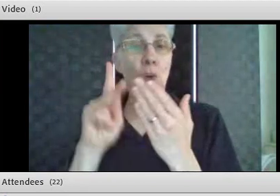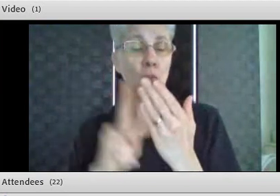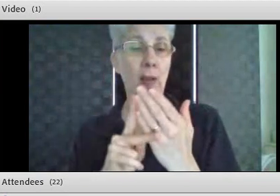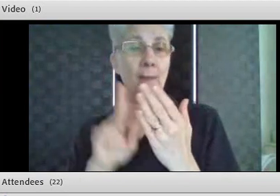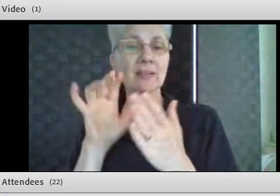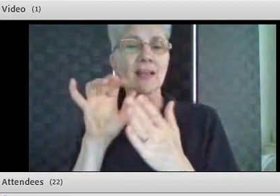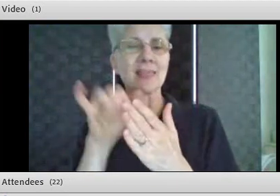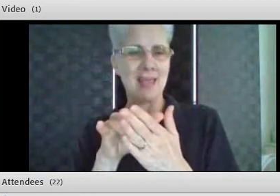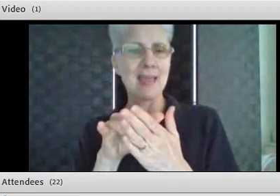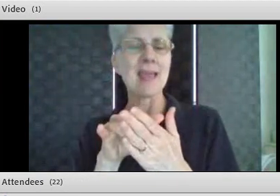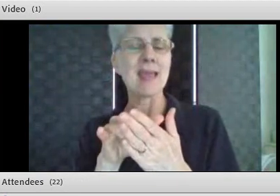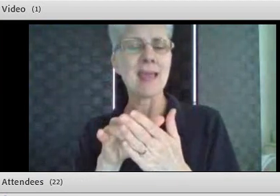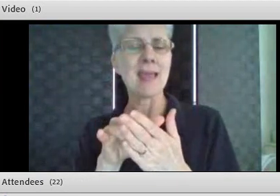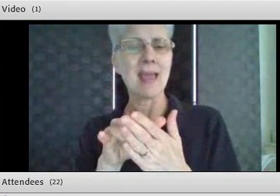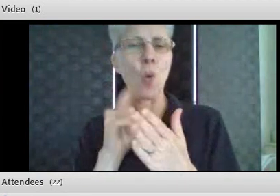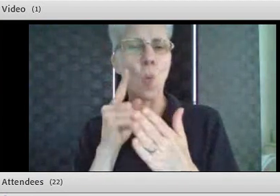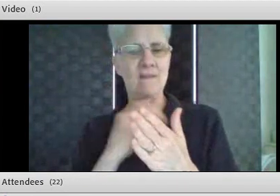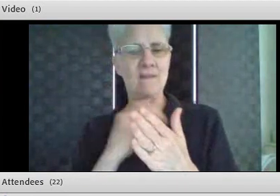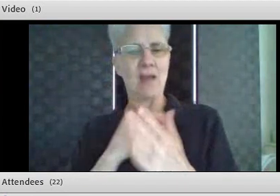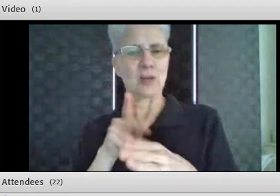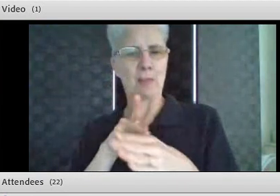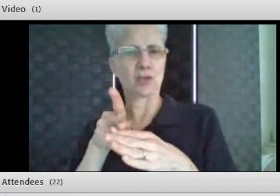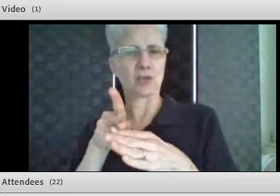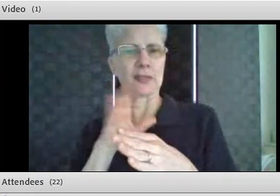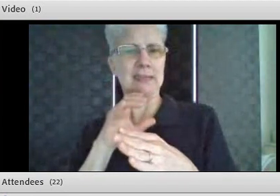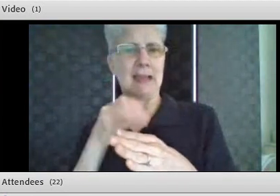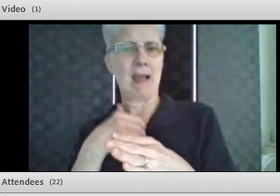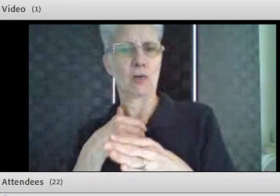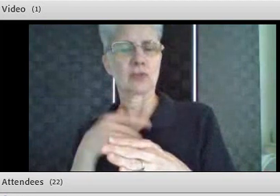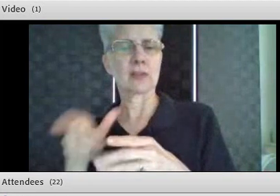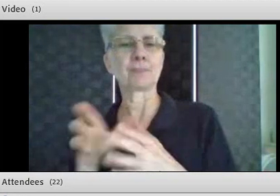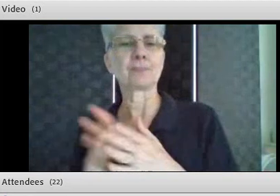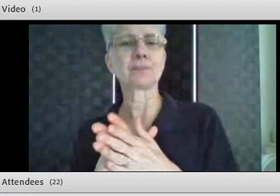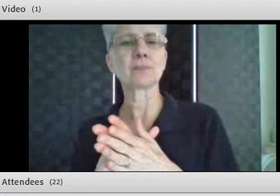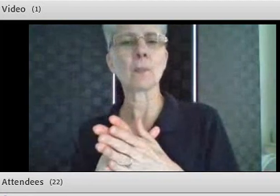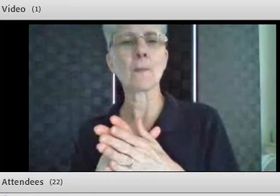and that is one of our specialties.